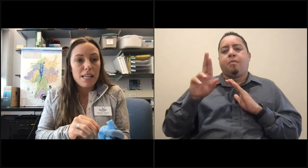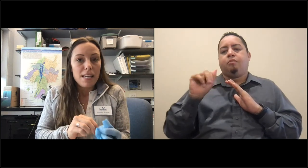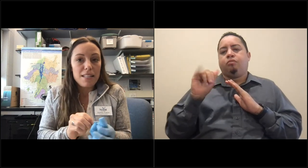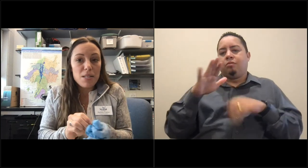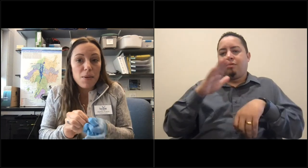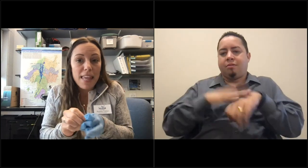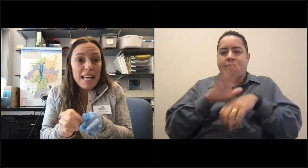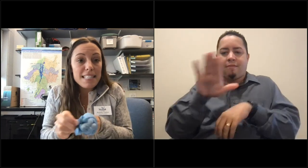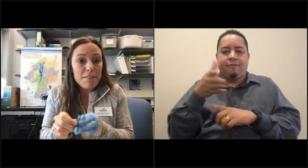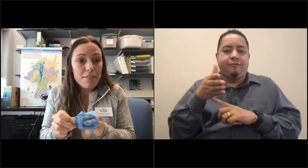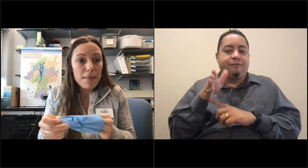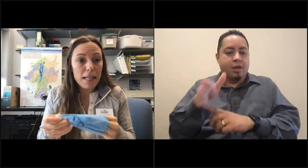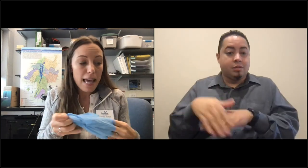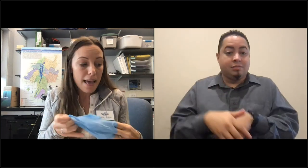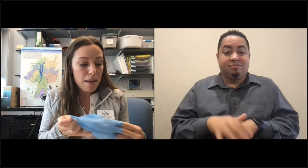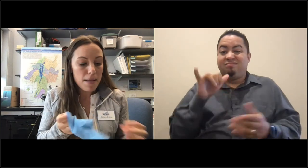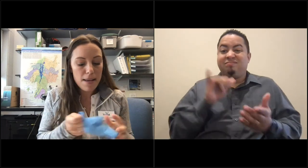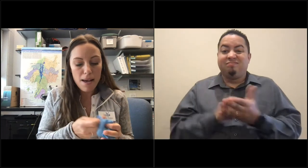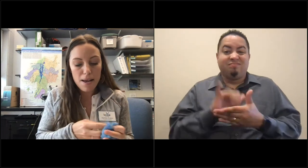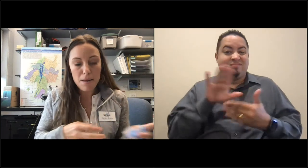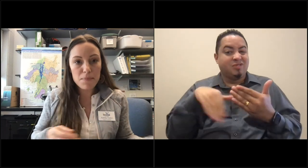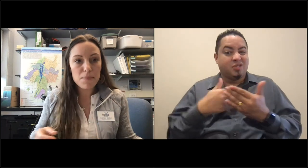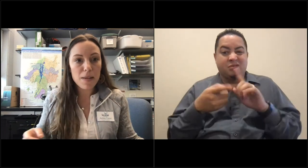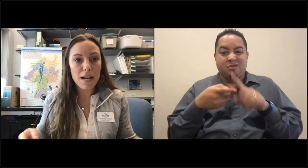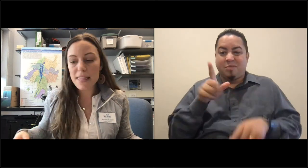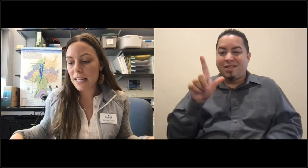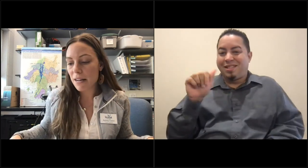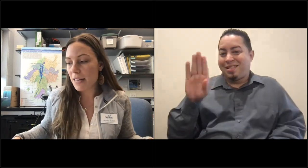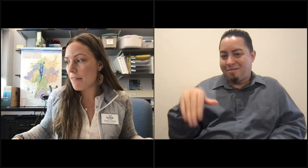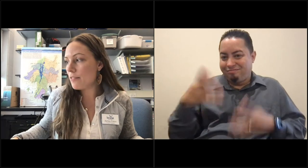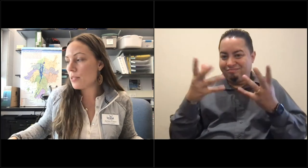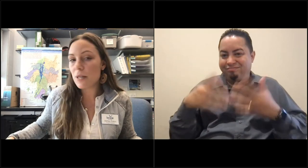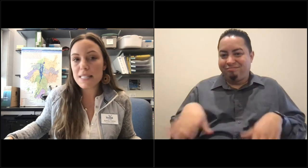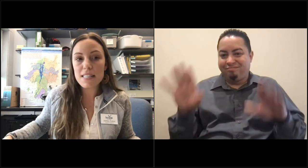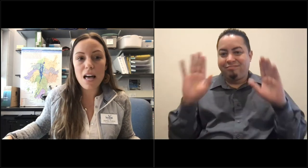And so that's it from the lab. I think Caroline, I have just one slide,